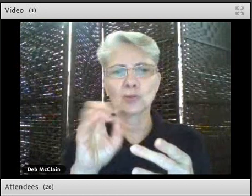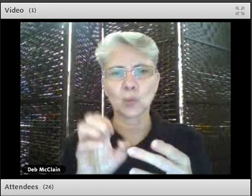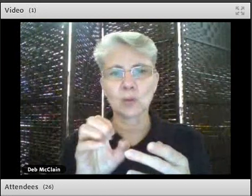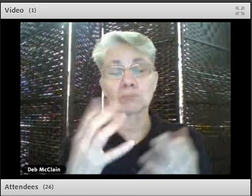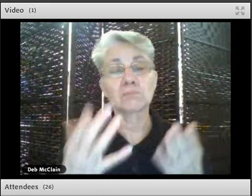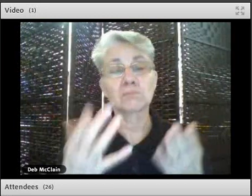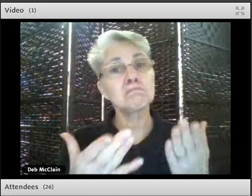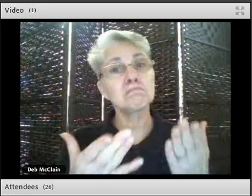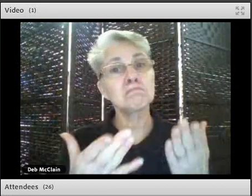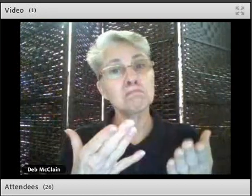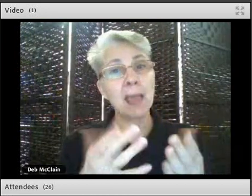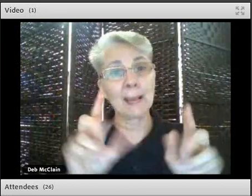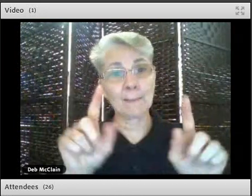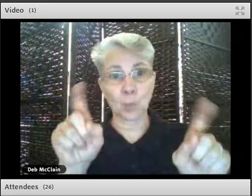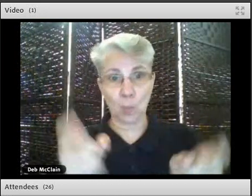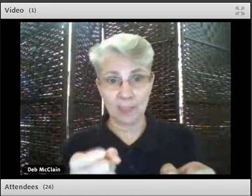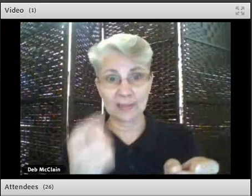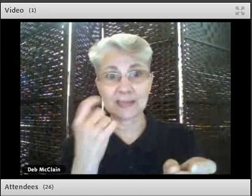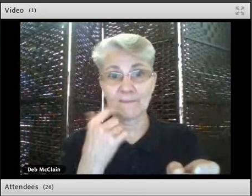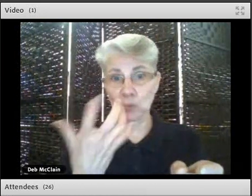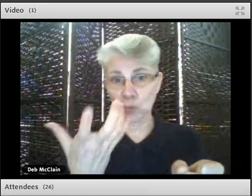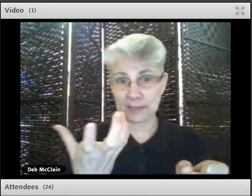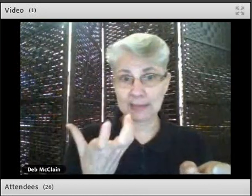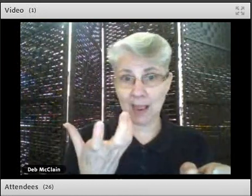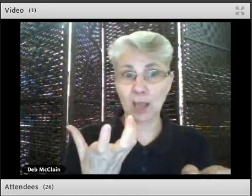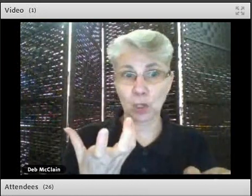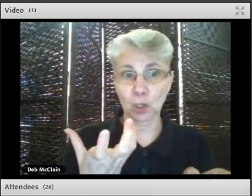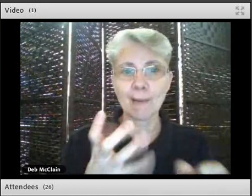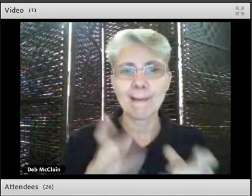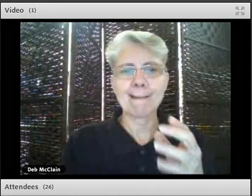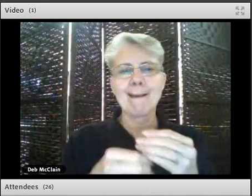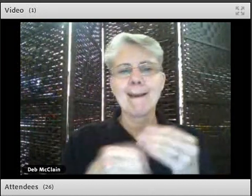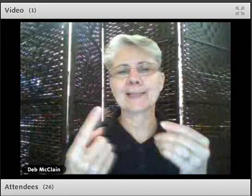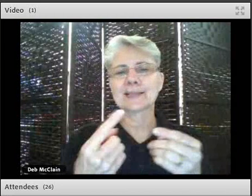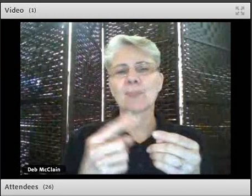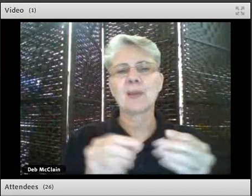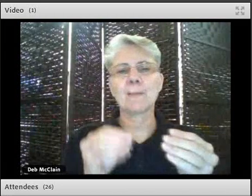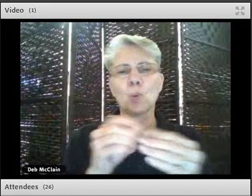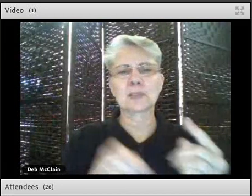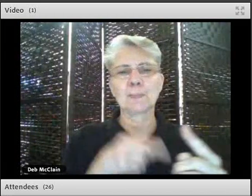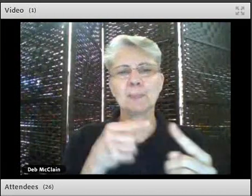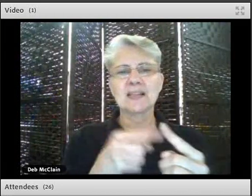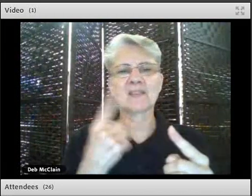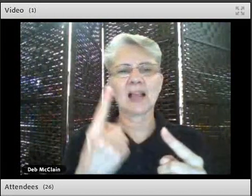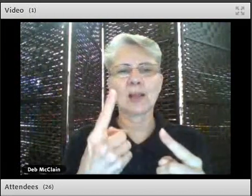or "two audio files" or "one streaming audio." So that's up to you.